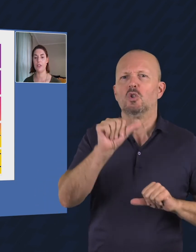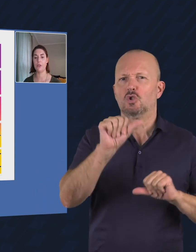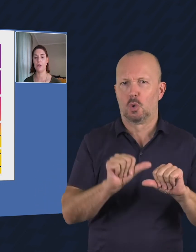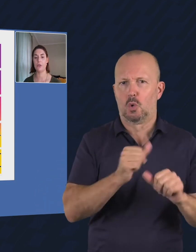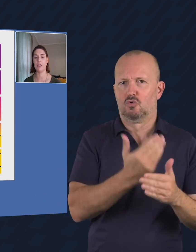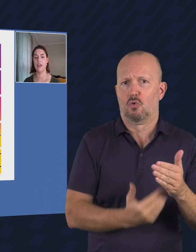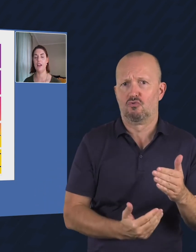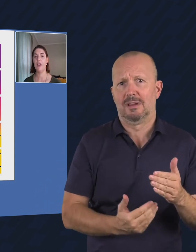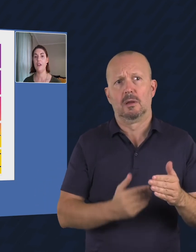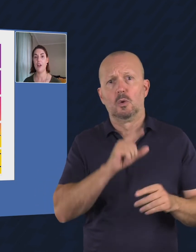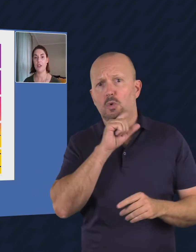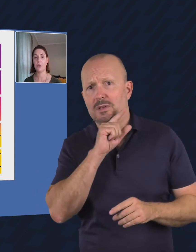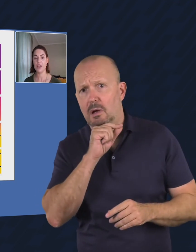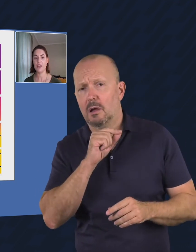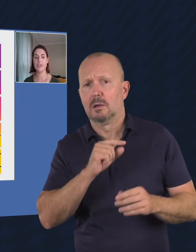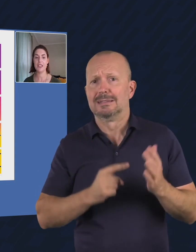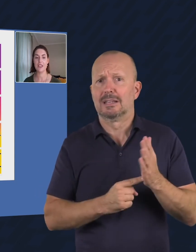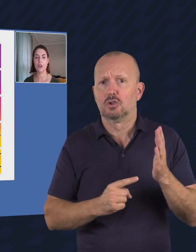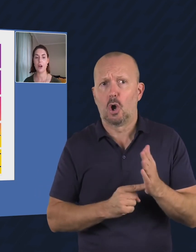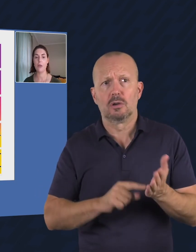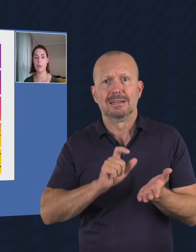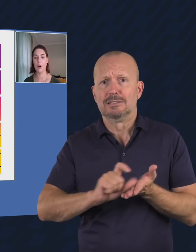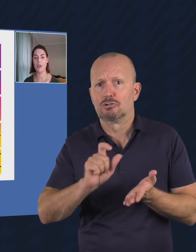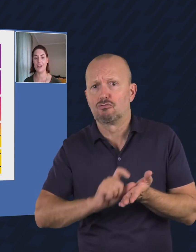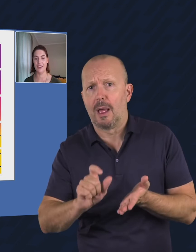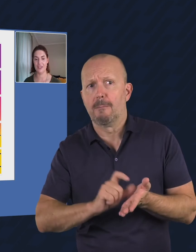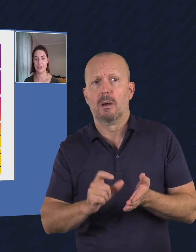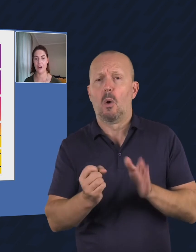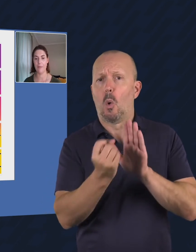digital storytelling via Twitter, TikTok, blogs and Instagram.